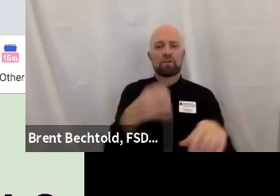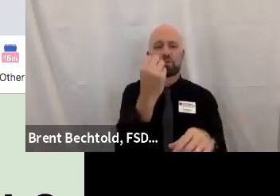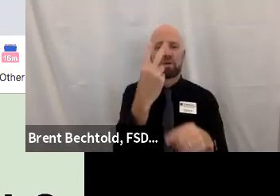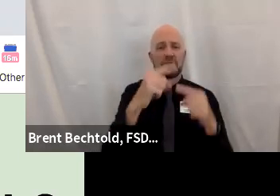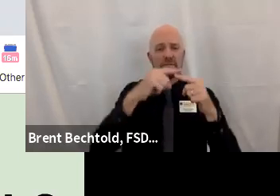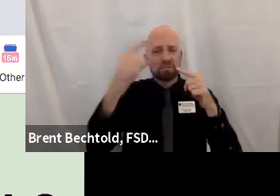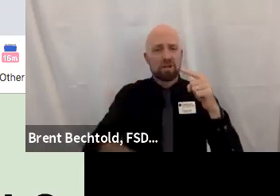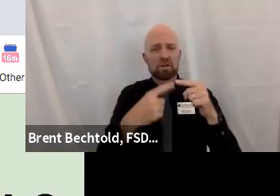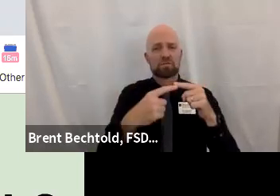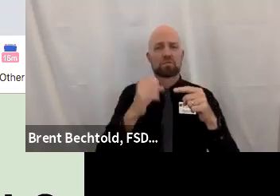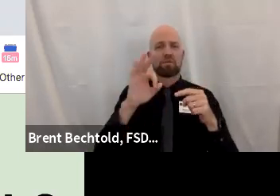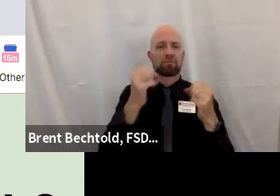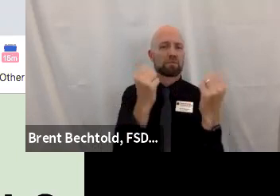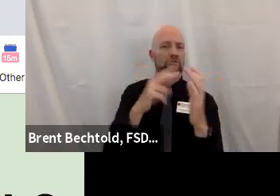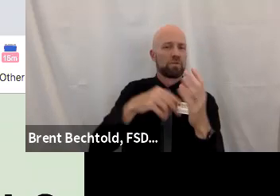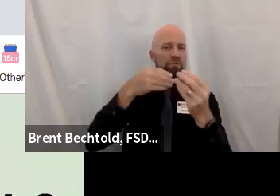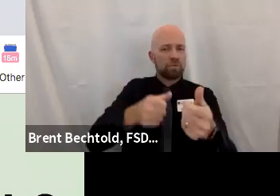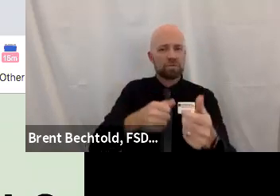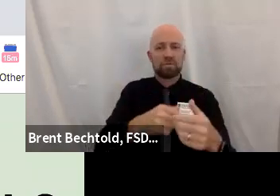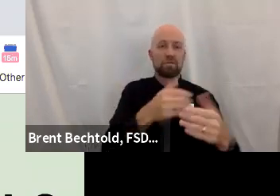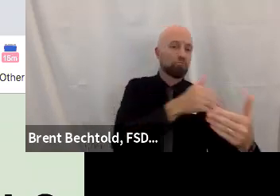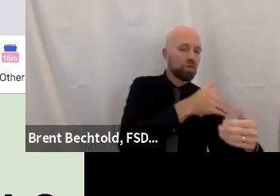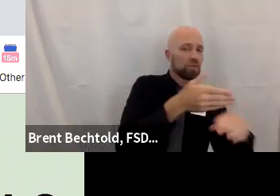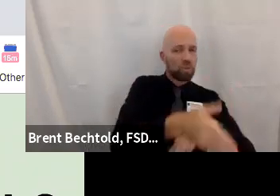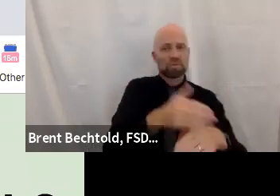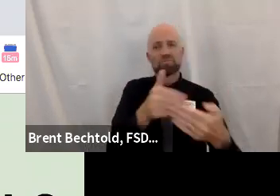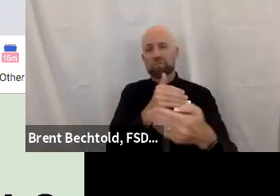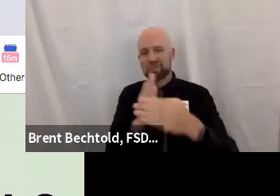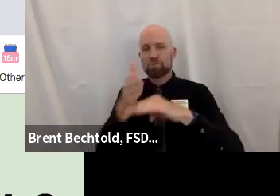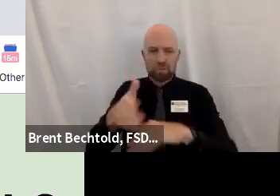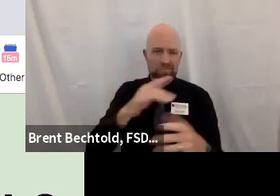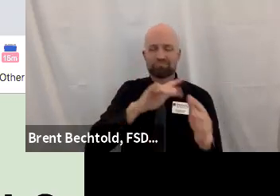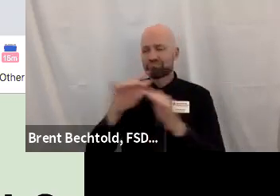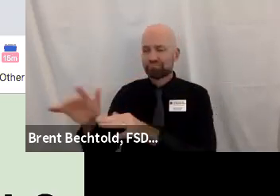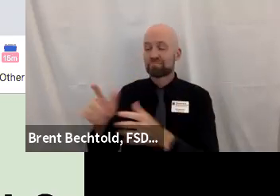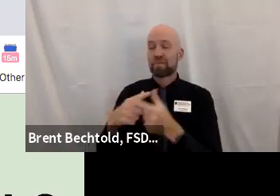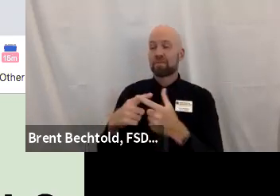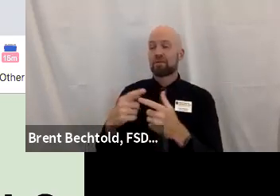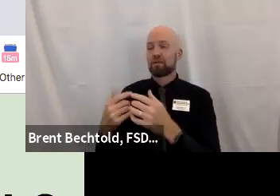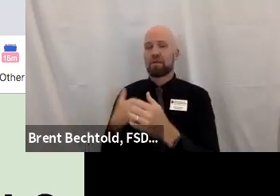and then did twelve rounds of pre- and post- signing